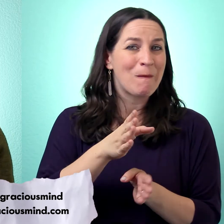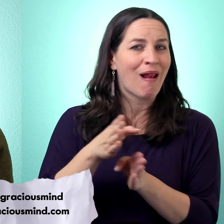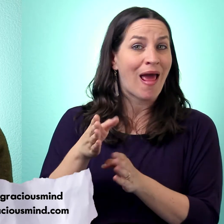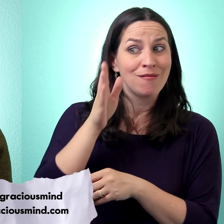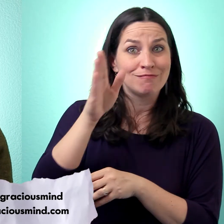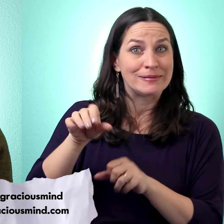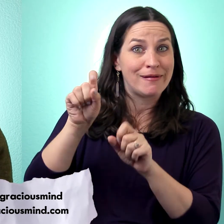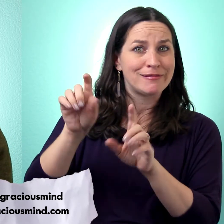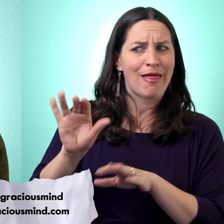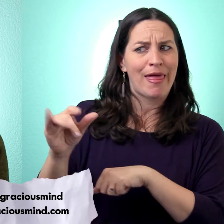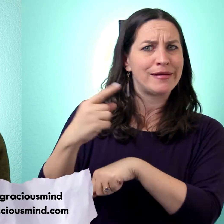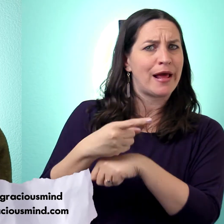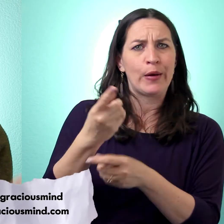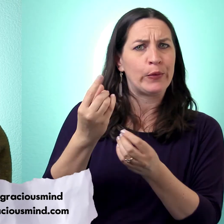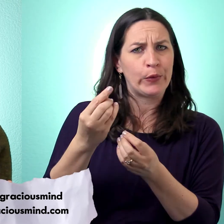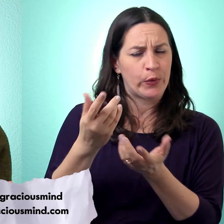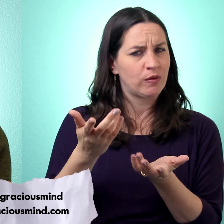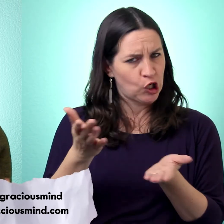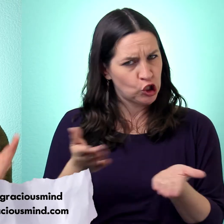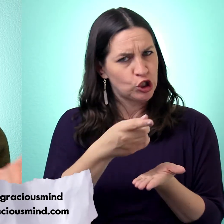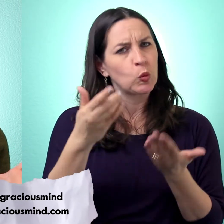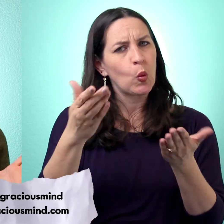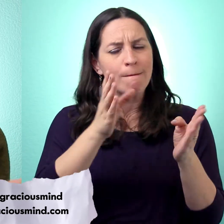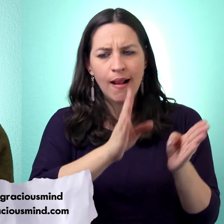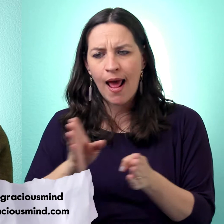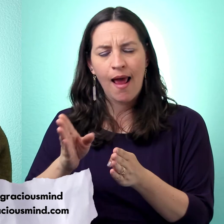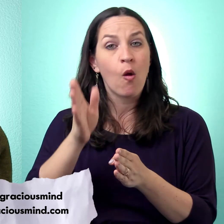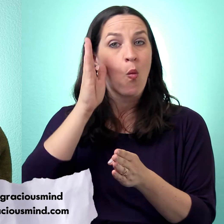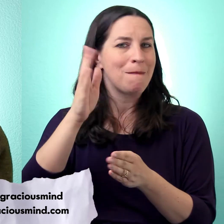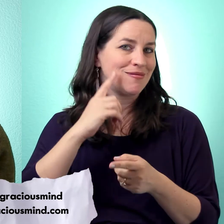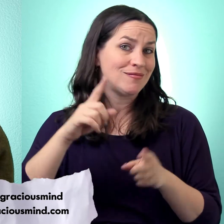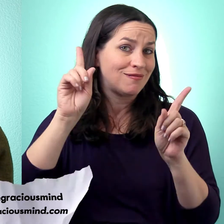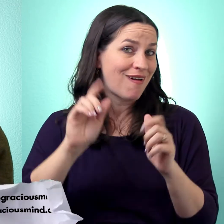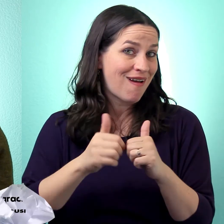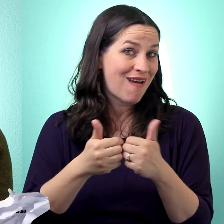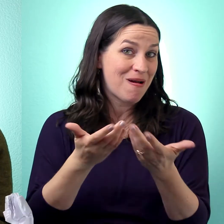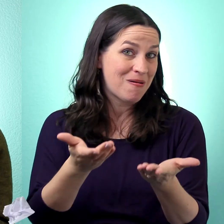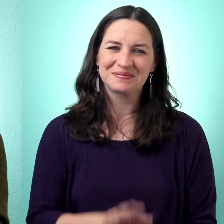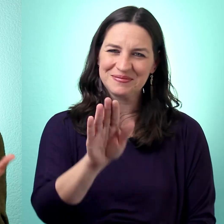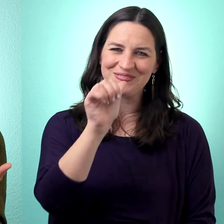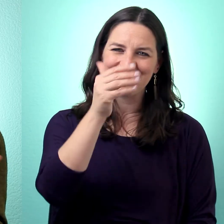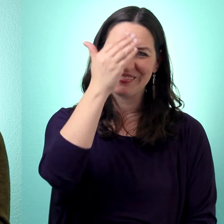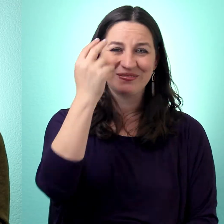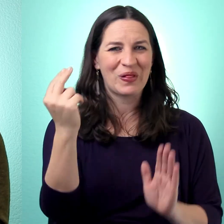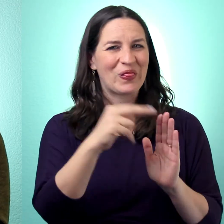day and we want to encourage you to plan out the best day possible to make yourself the most successful. Don't forget to check out our YouTube